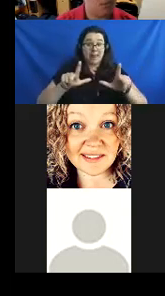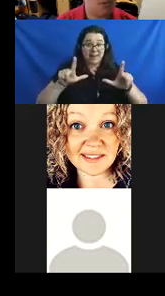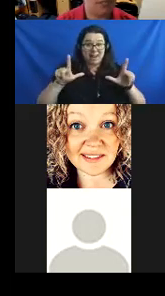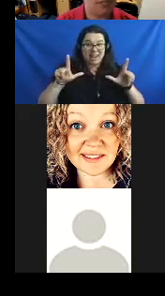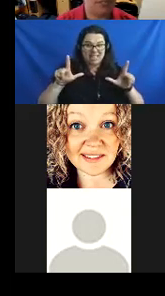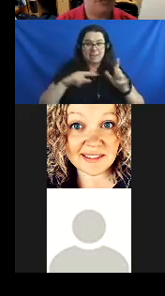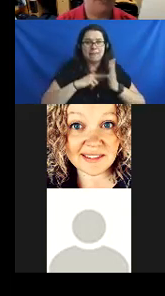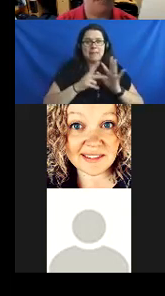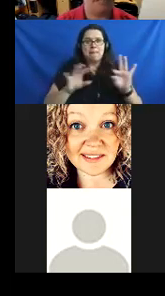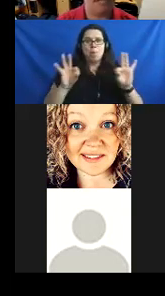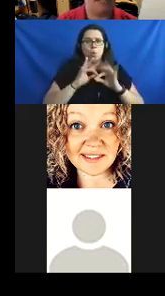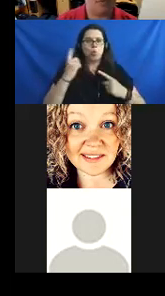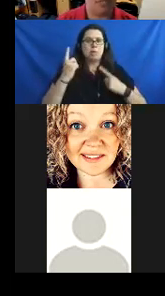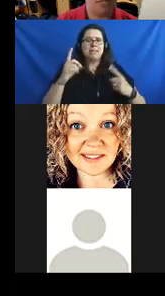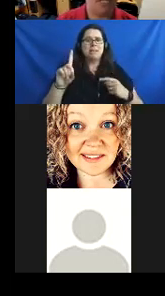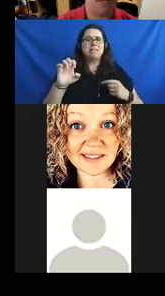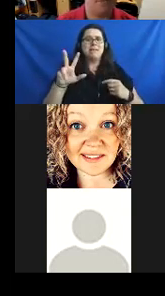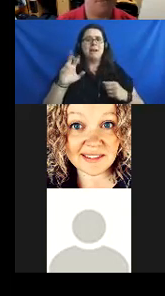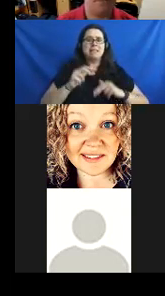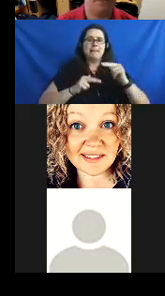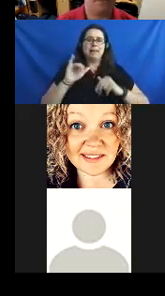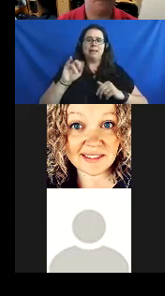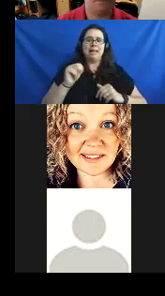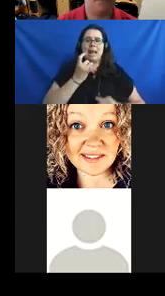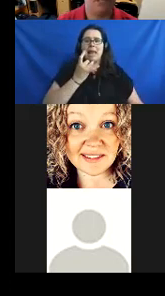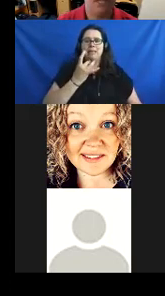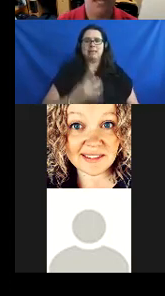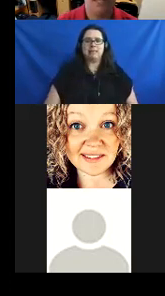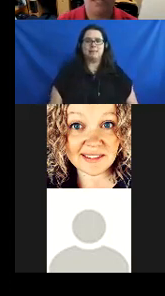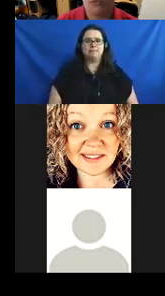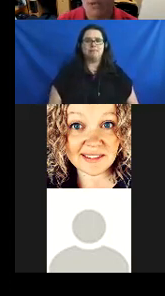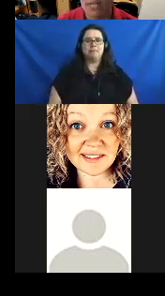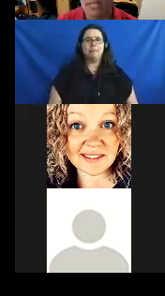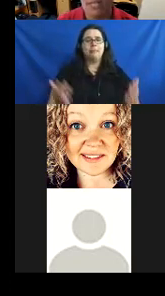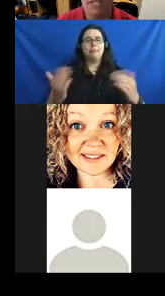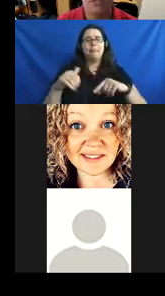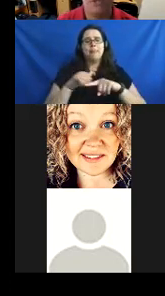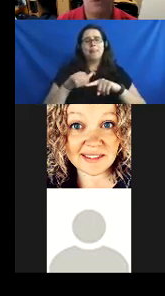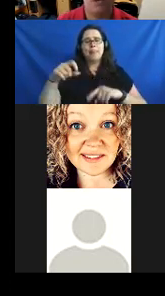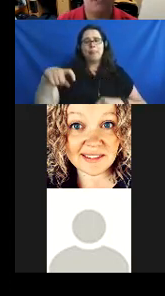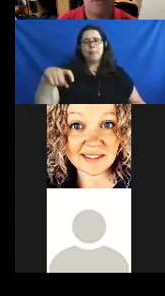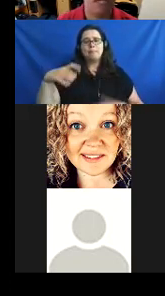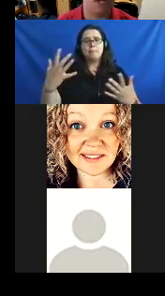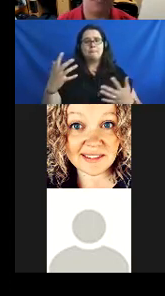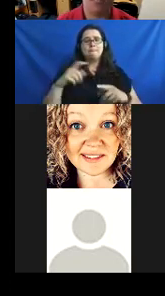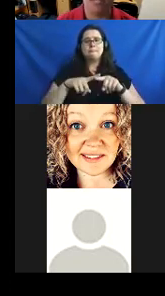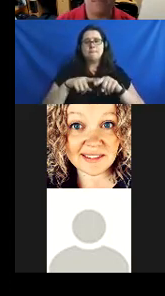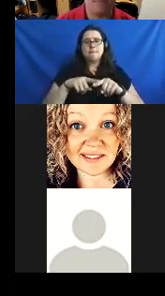IMPORTANT TO CONSIDER A DEVICE THAT HAS BUILT-IN LIGHTING. AGAIN, TRAINING IS NEEDED, SO DEPENDING ON THE TYPE OF